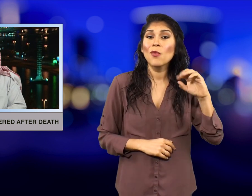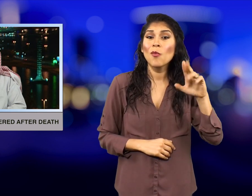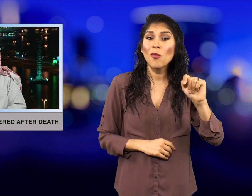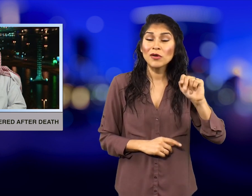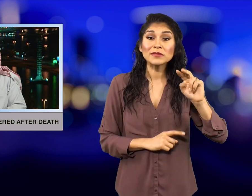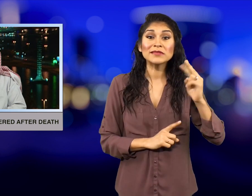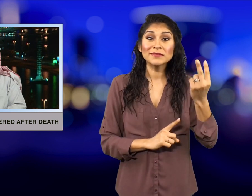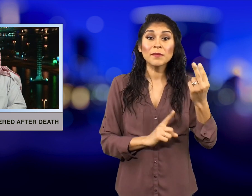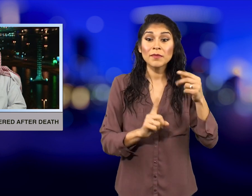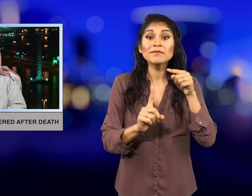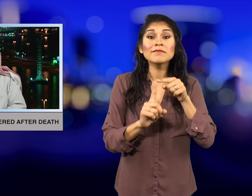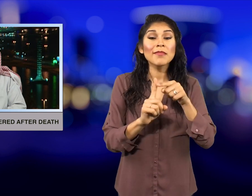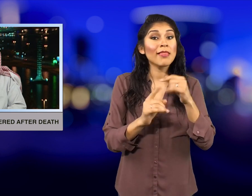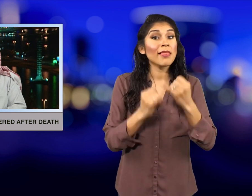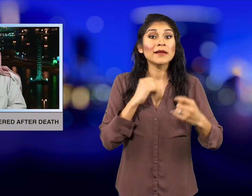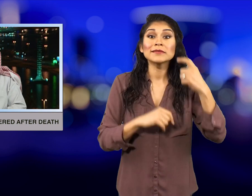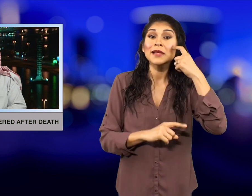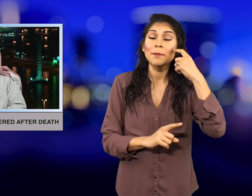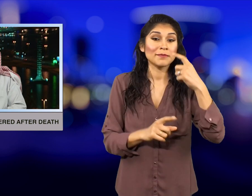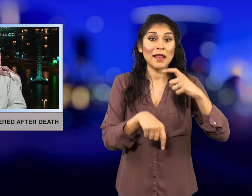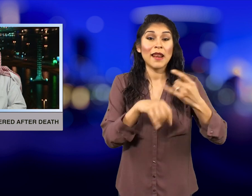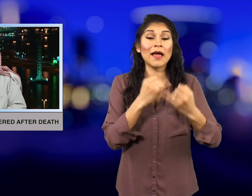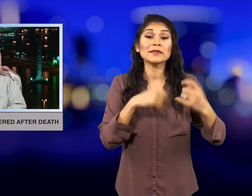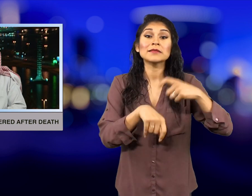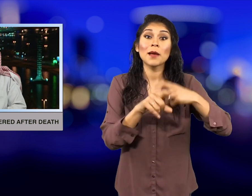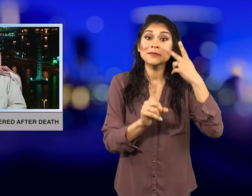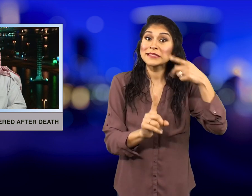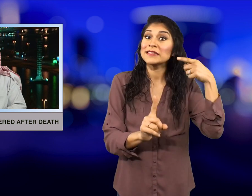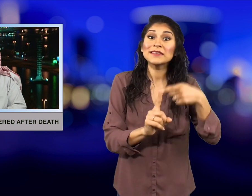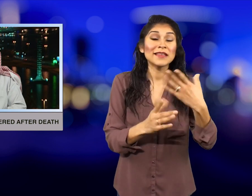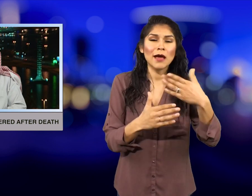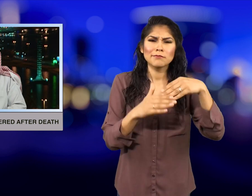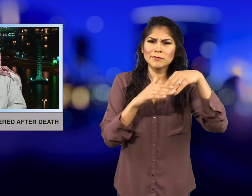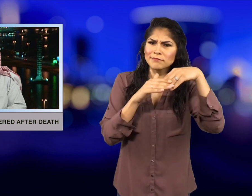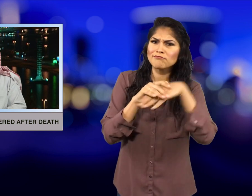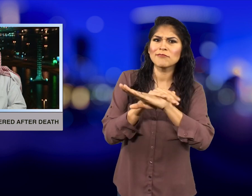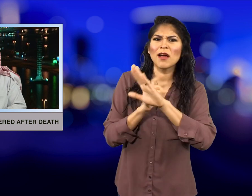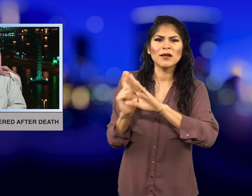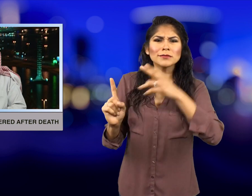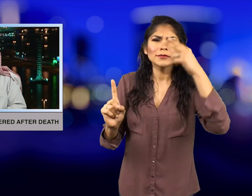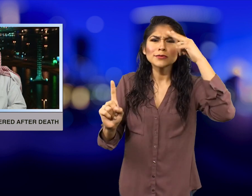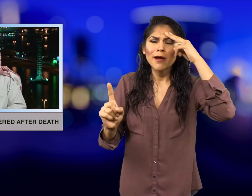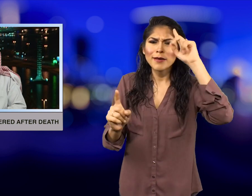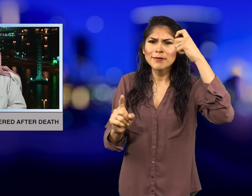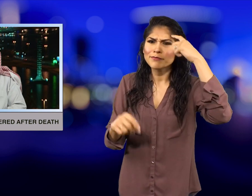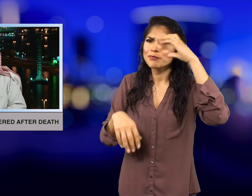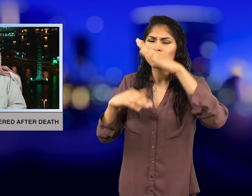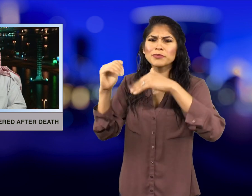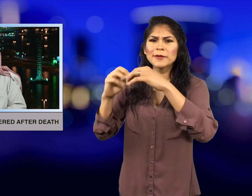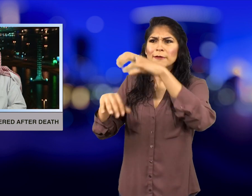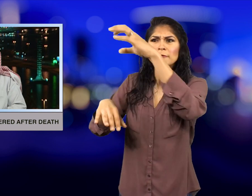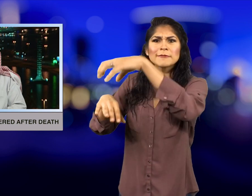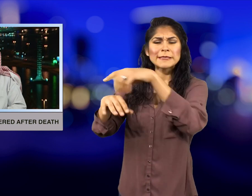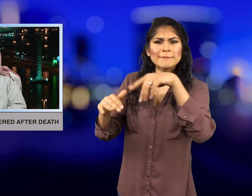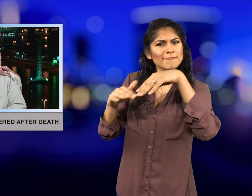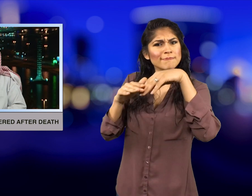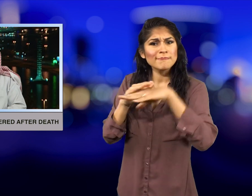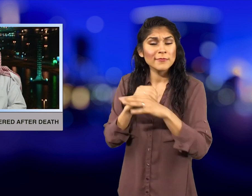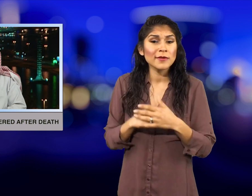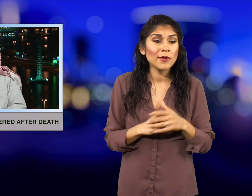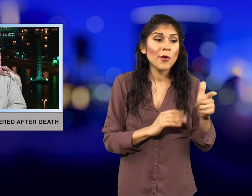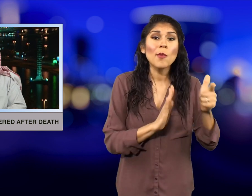He was last seen entering the Saudi consulate in Istanbul October 2.